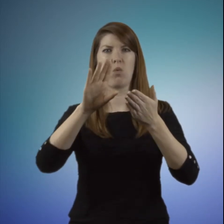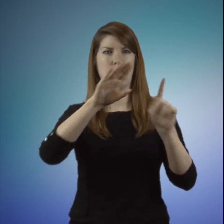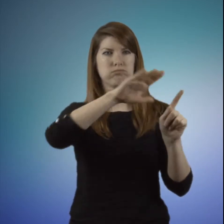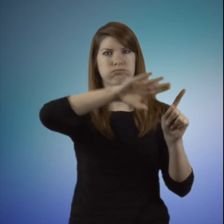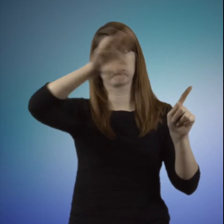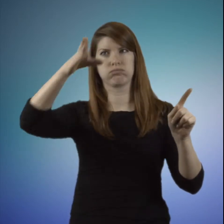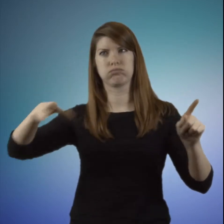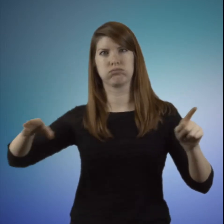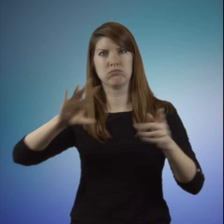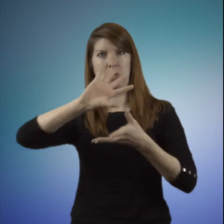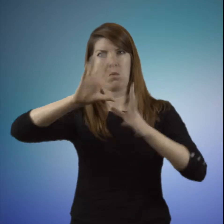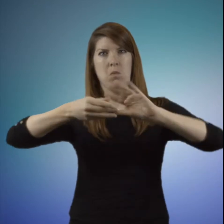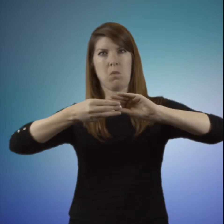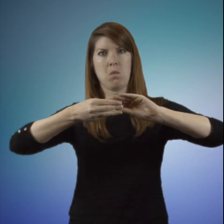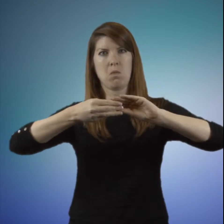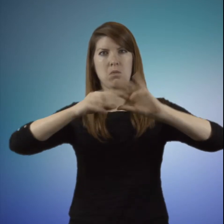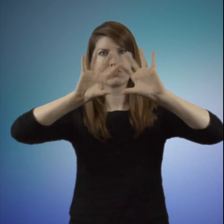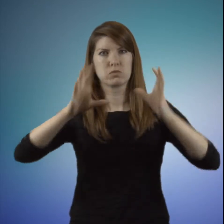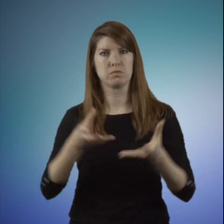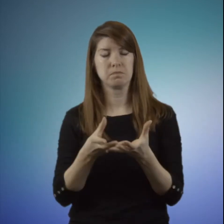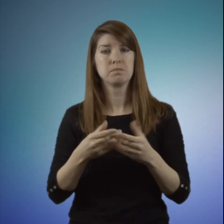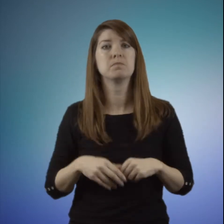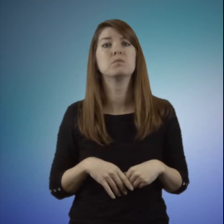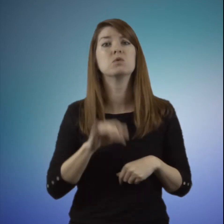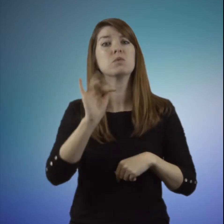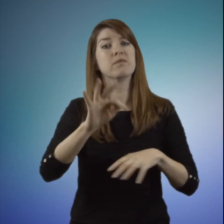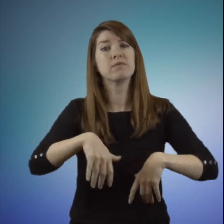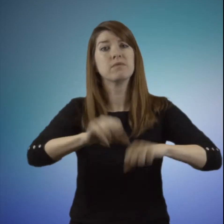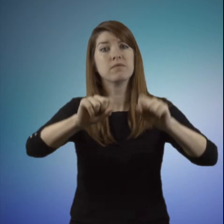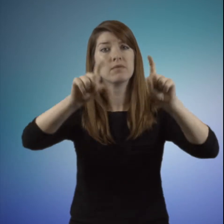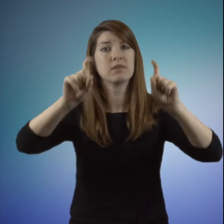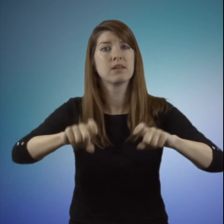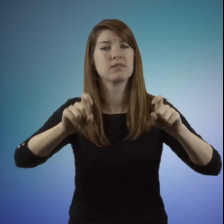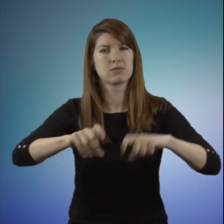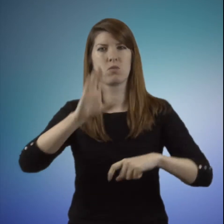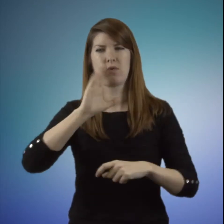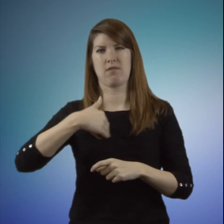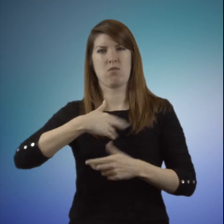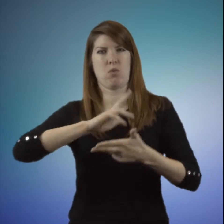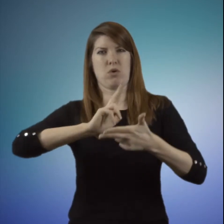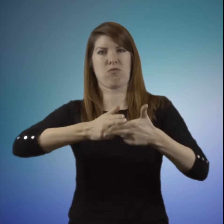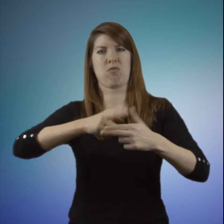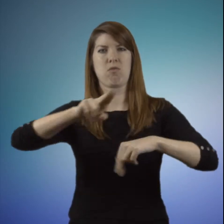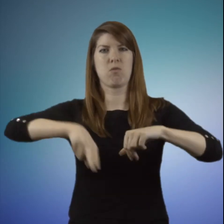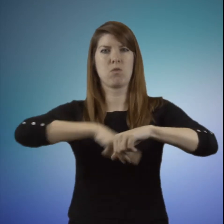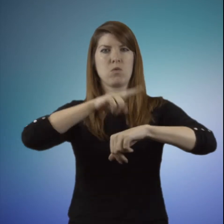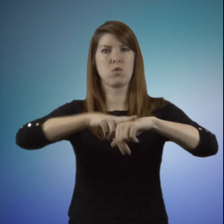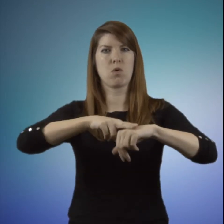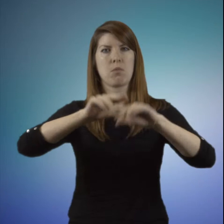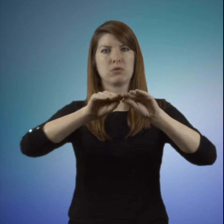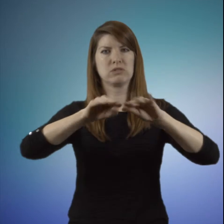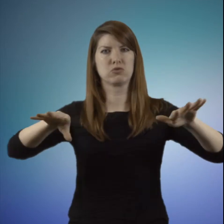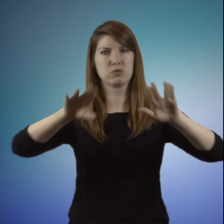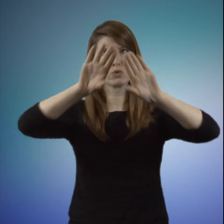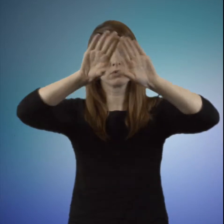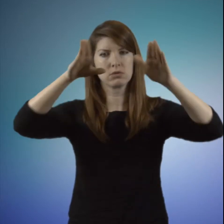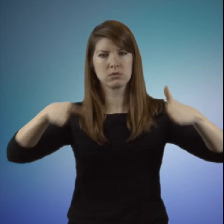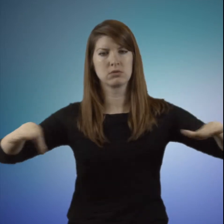So, if your class, if you took a test, you would get a what we call a normal distribution curve. Some would do very well.